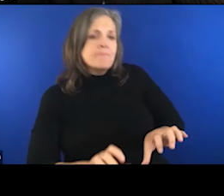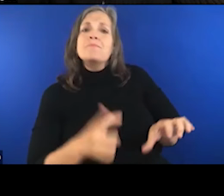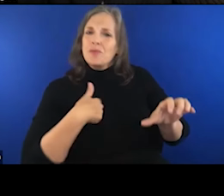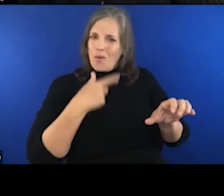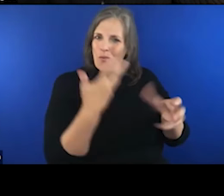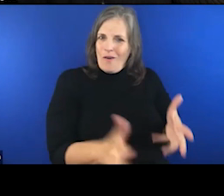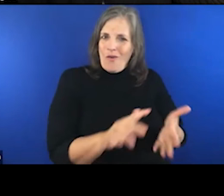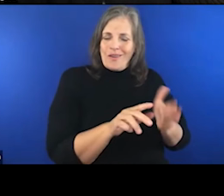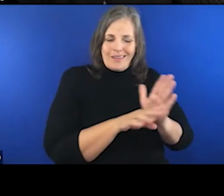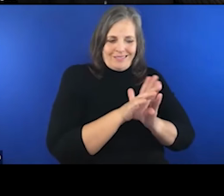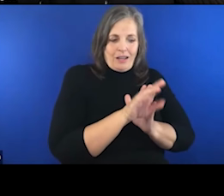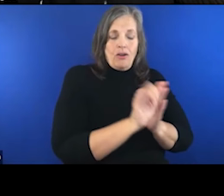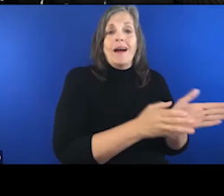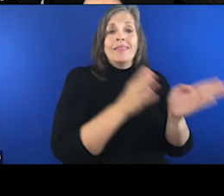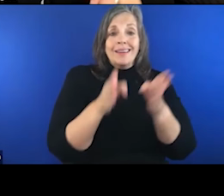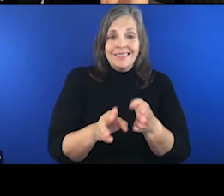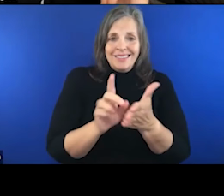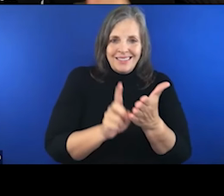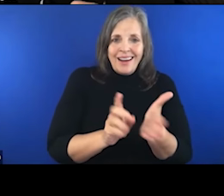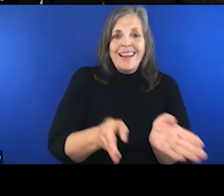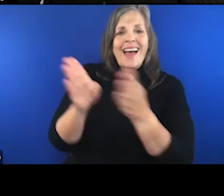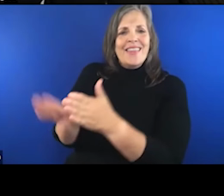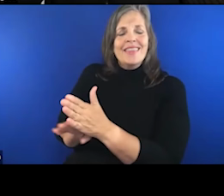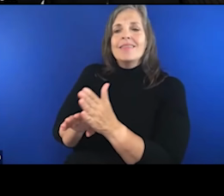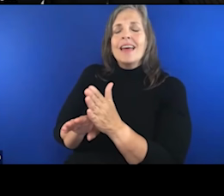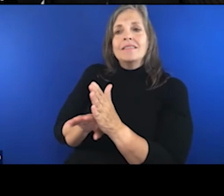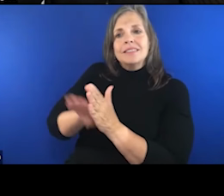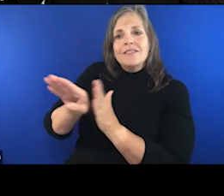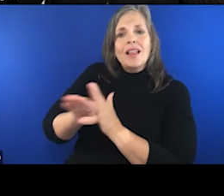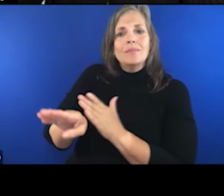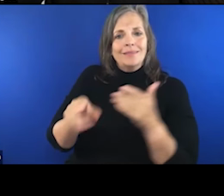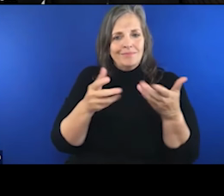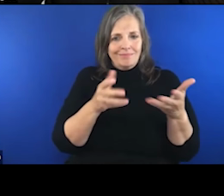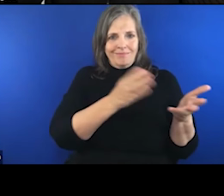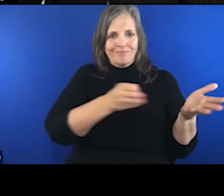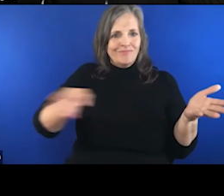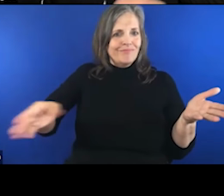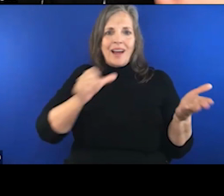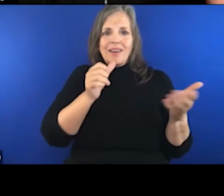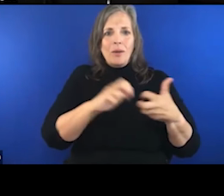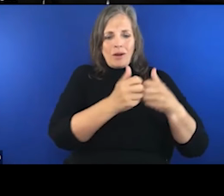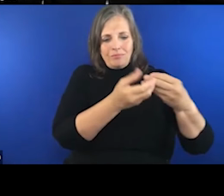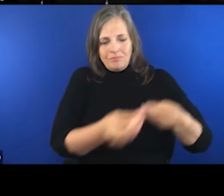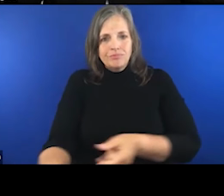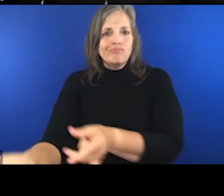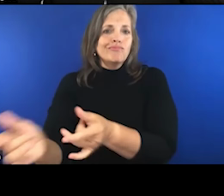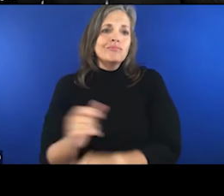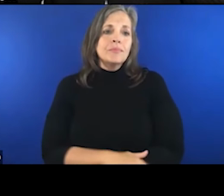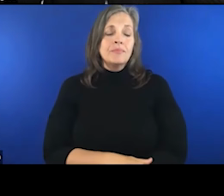problem love that question because before I came here I never thought of it as a designer's problem